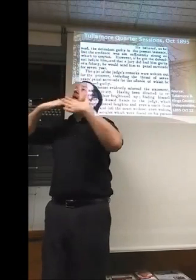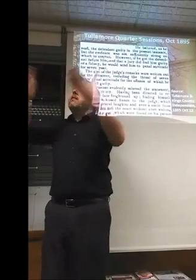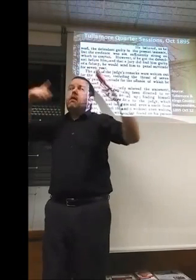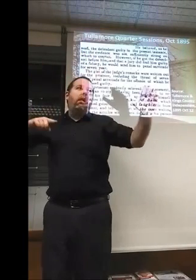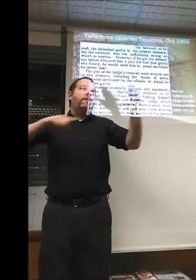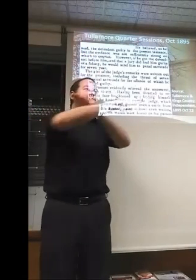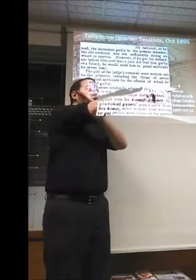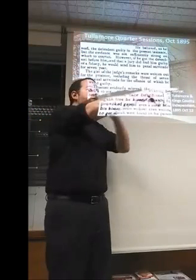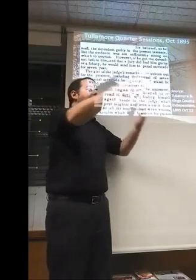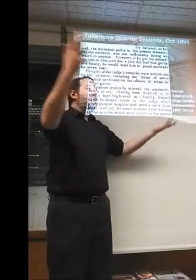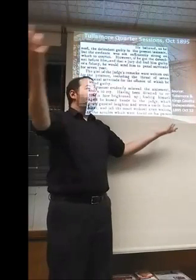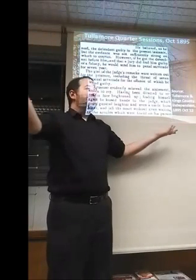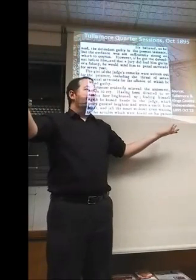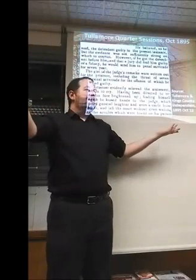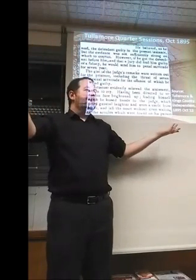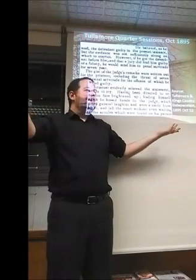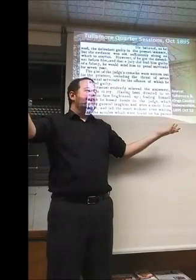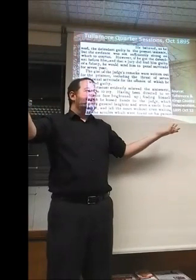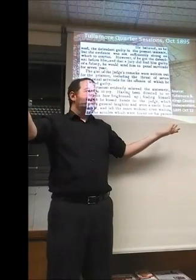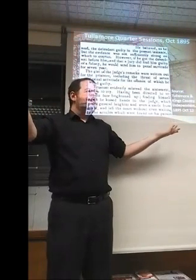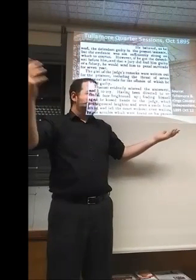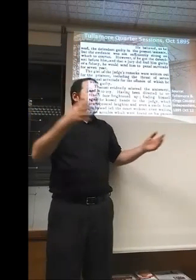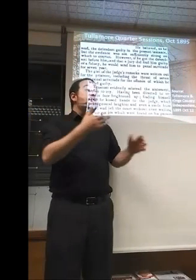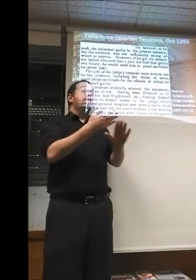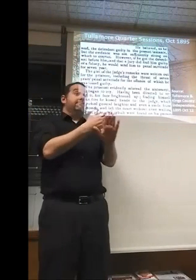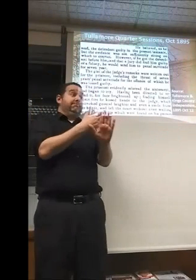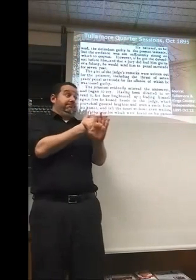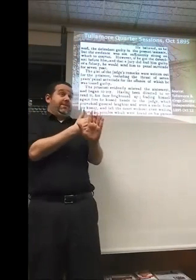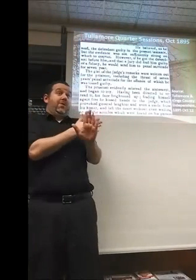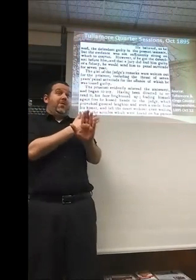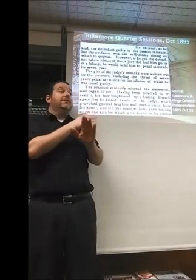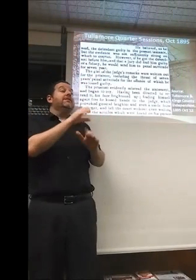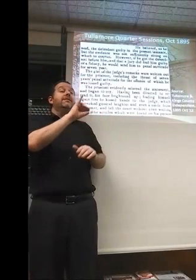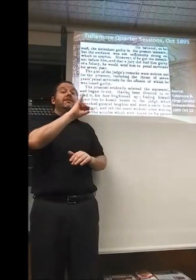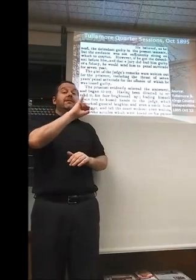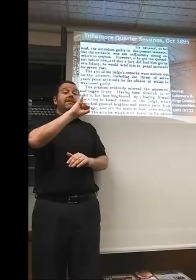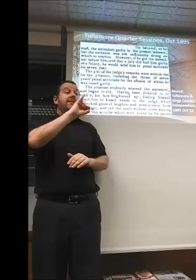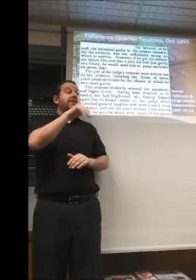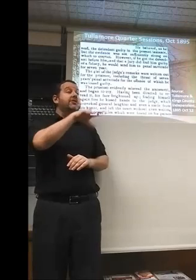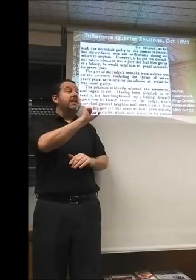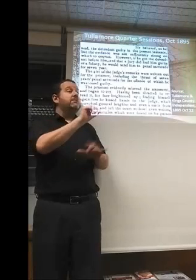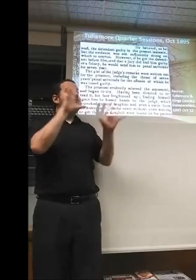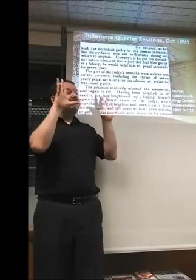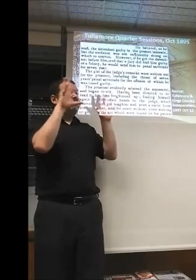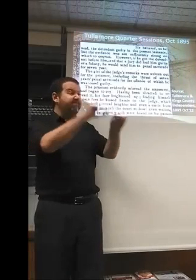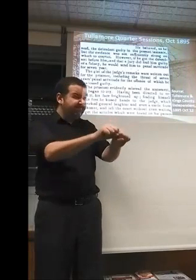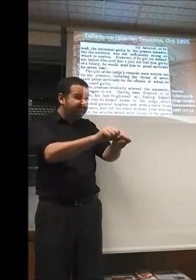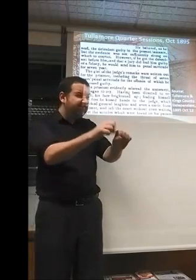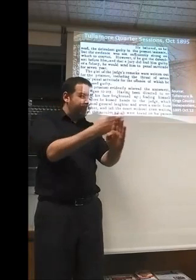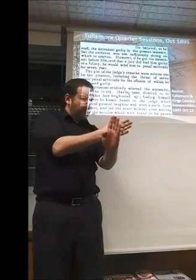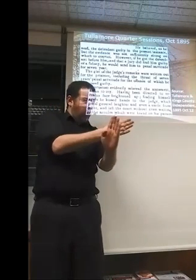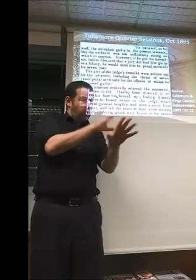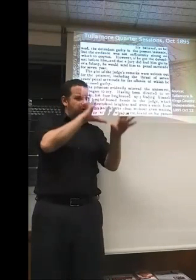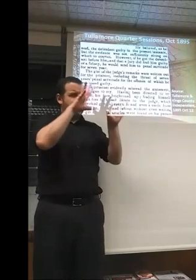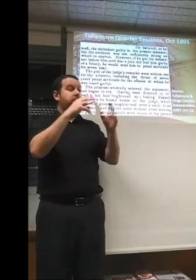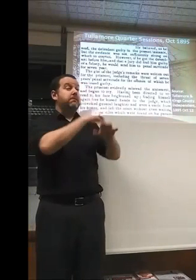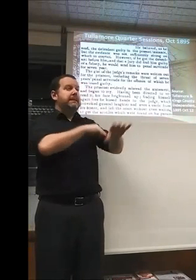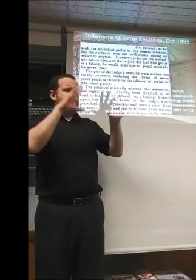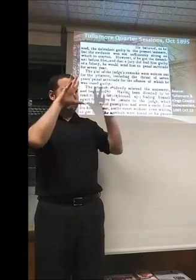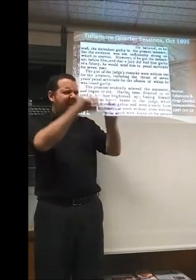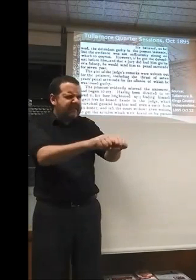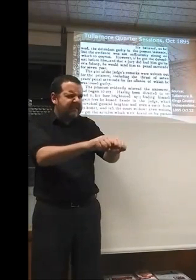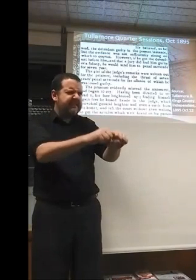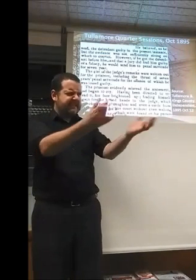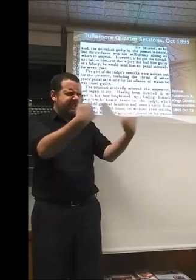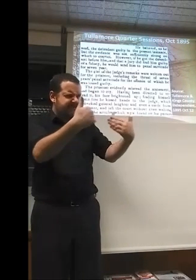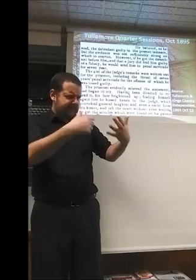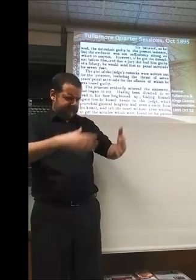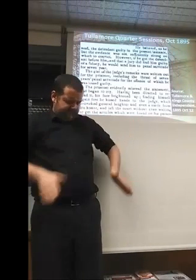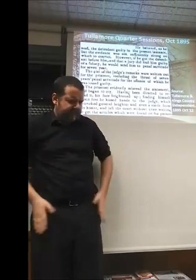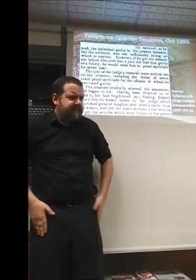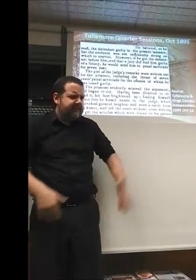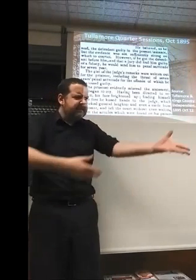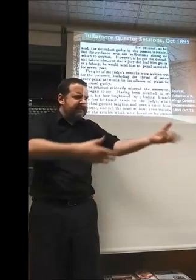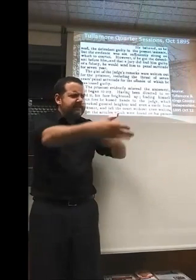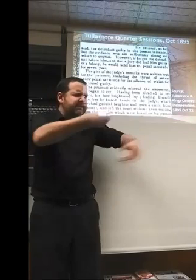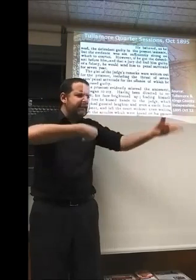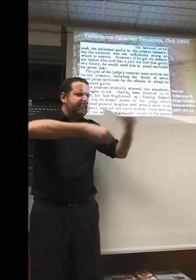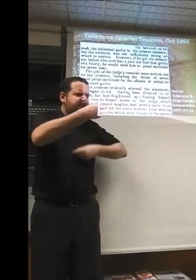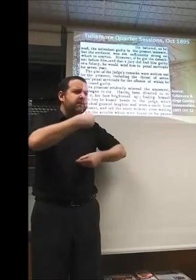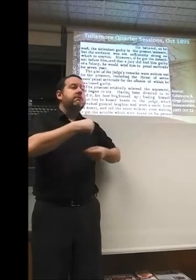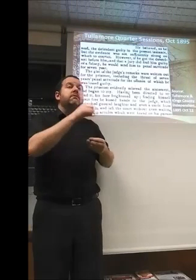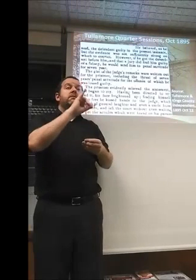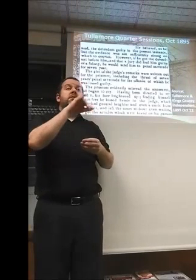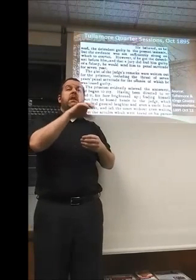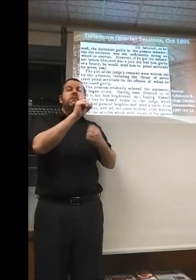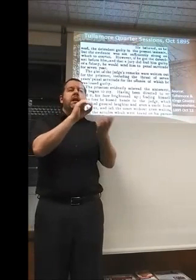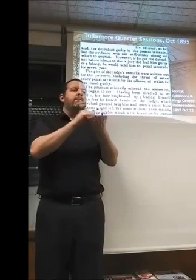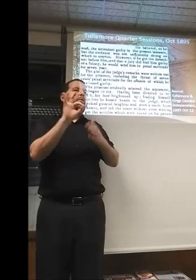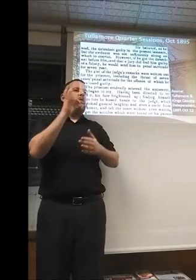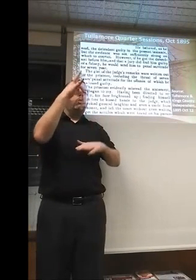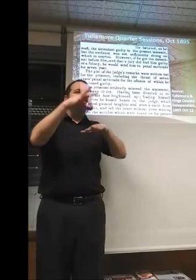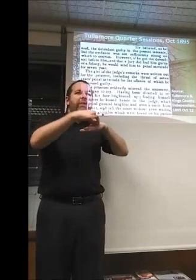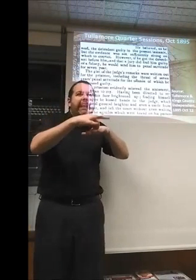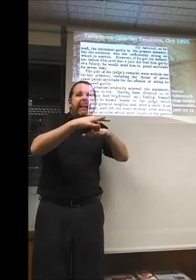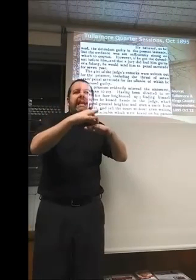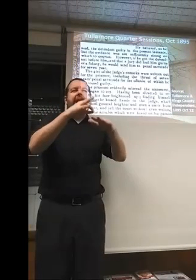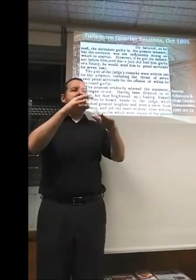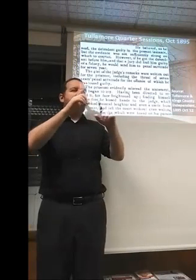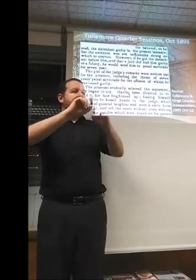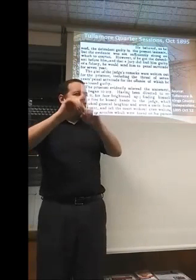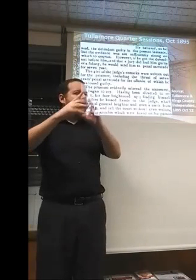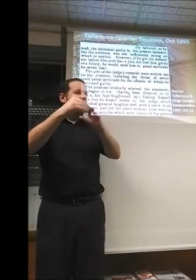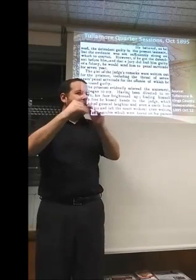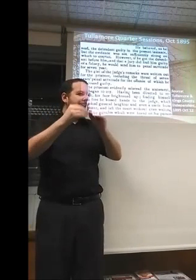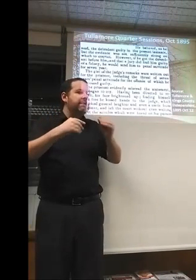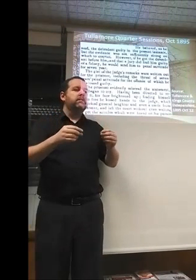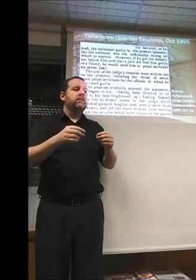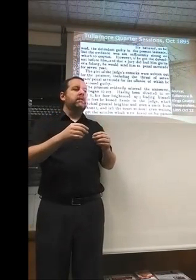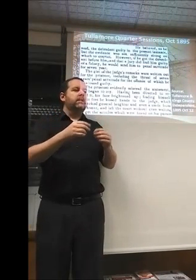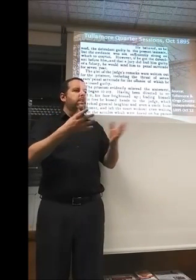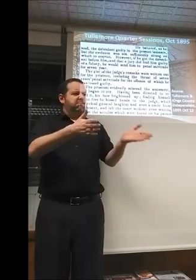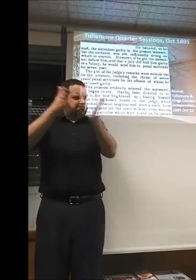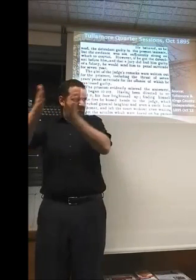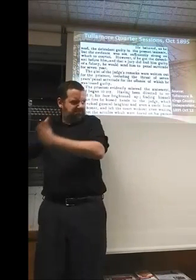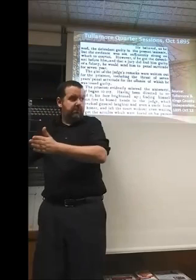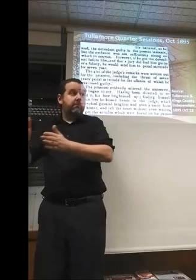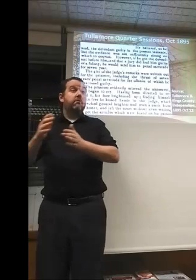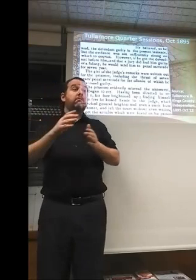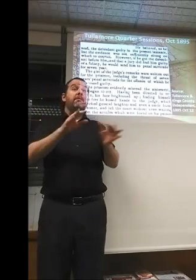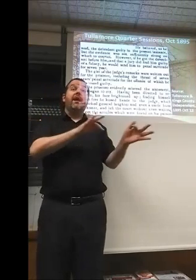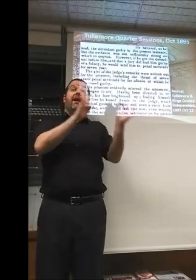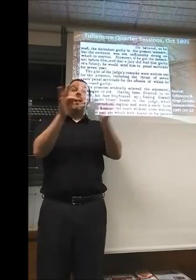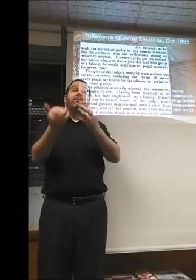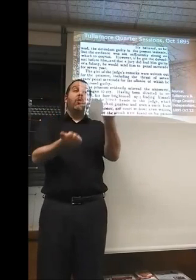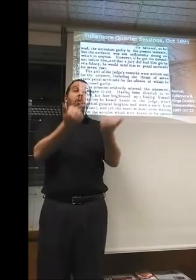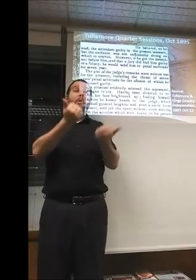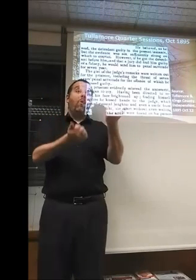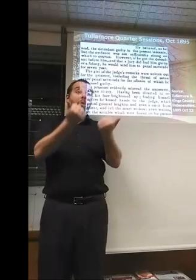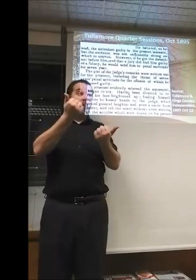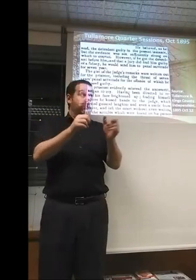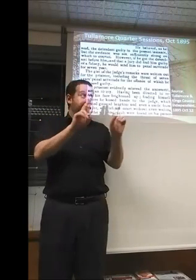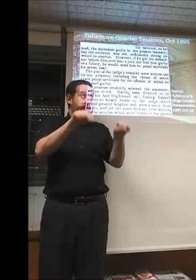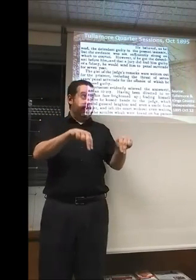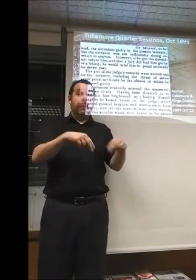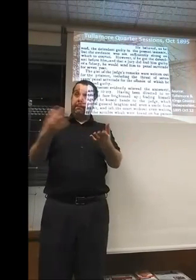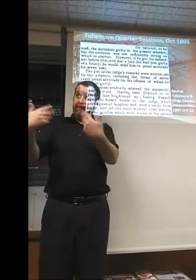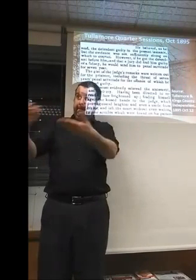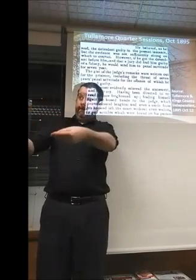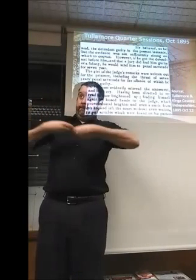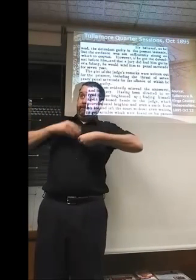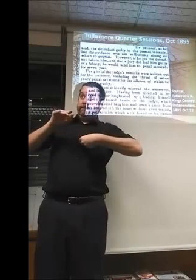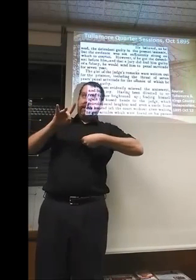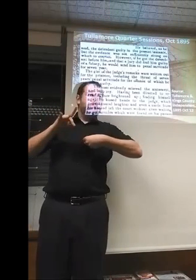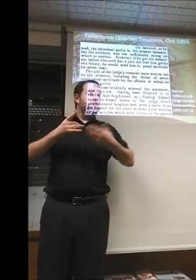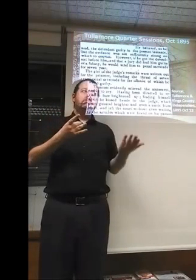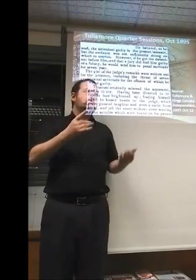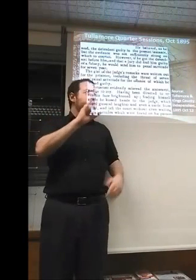So the knife of course went to the bottom of the canal and was there for years and years